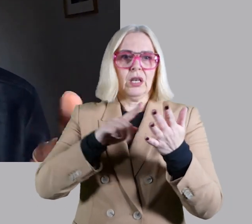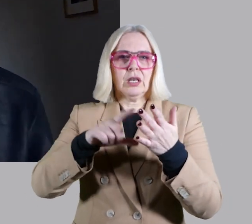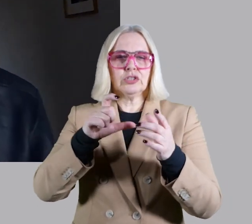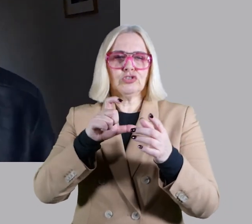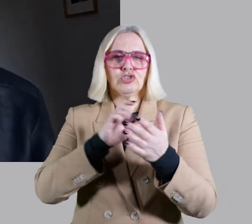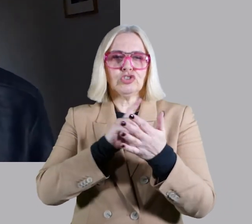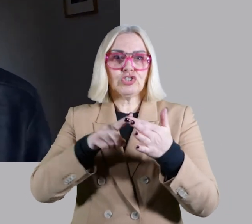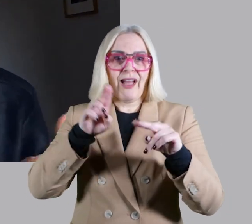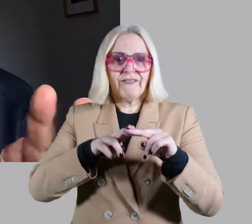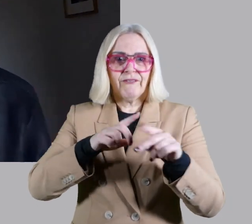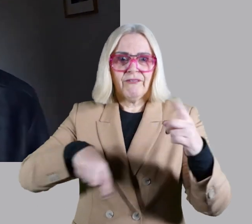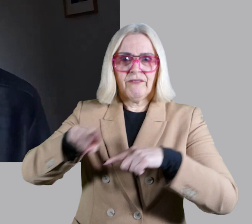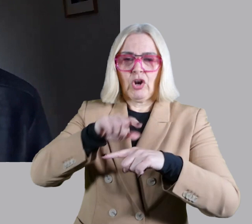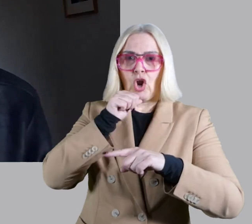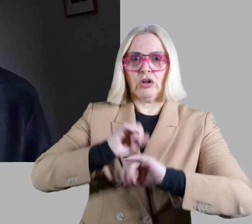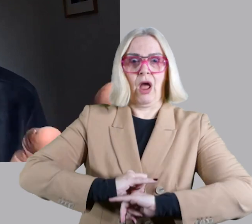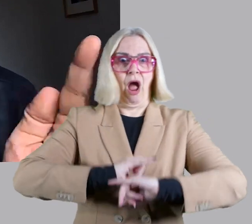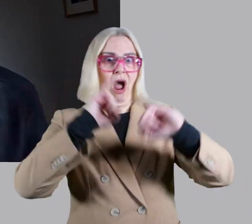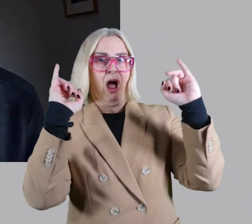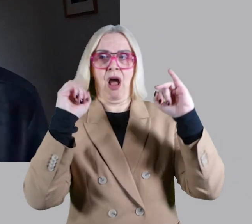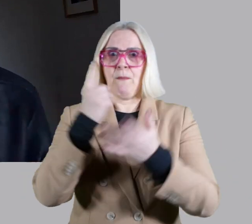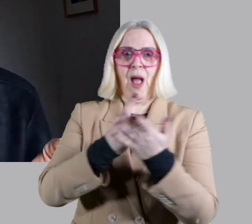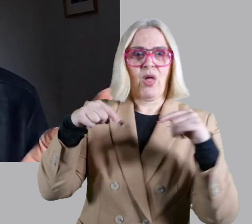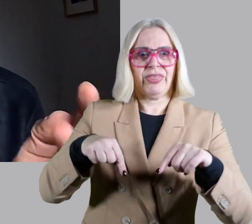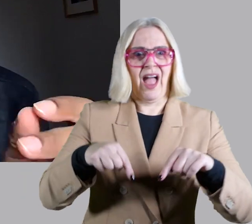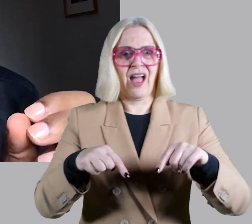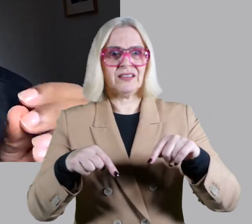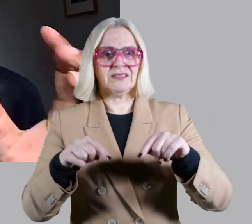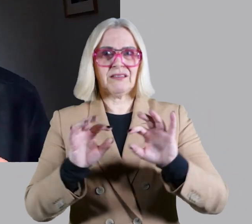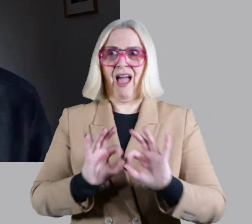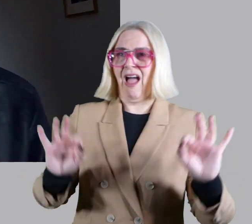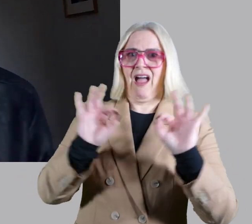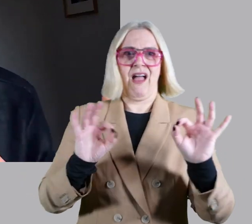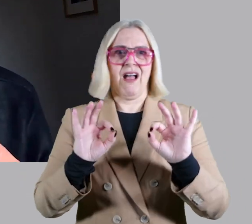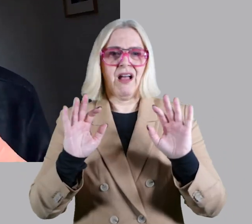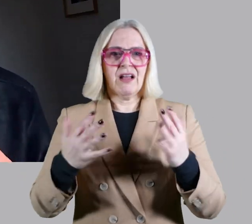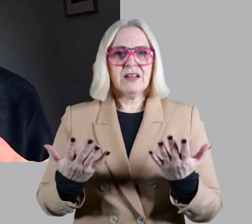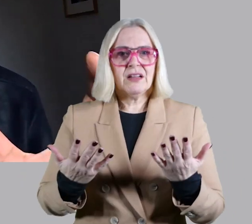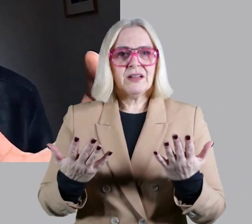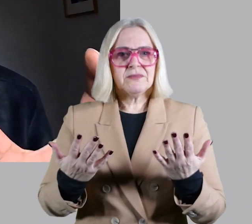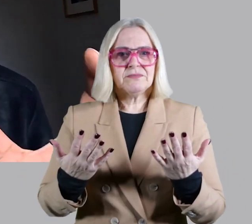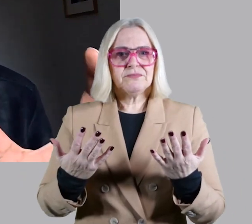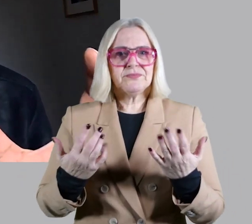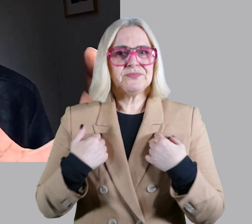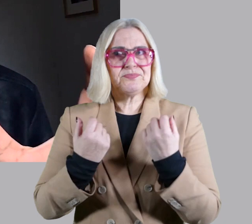W.H.O., UNICEF are not outraged about